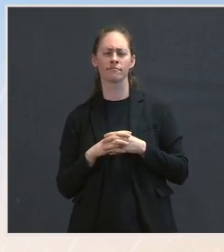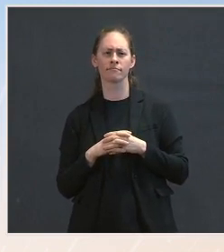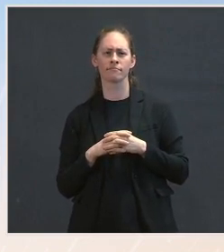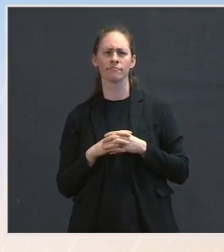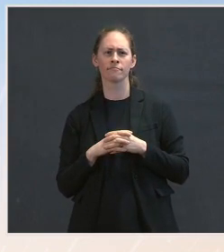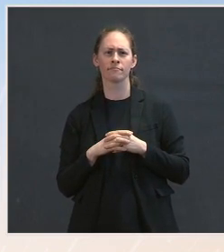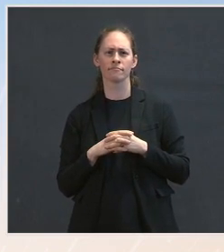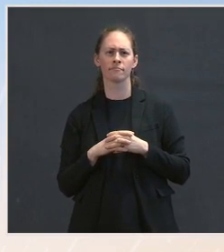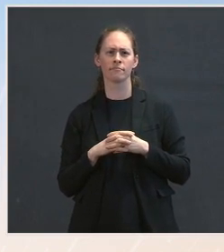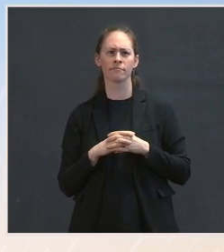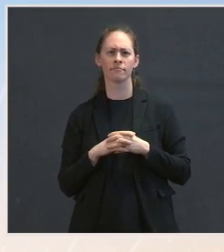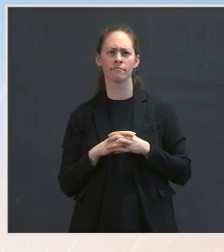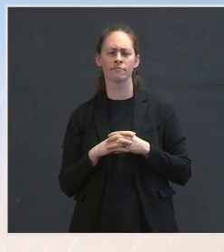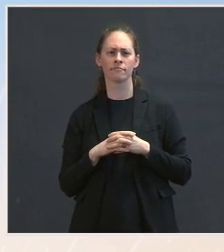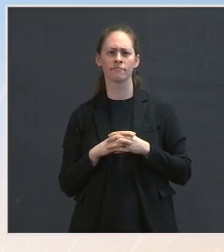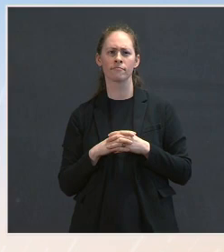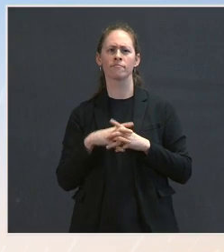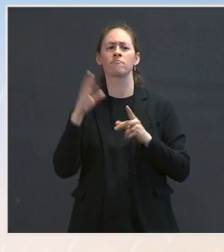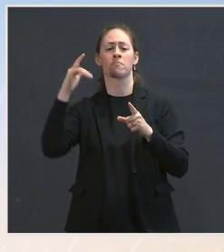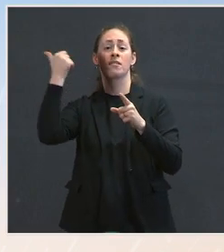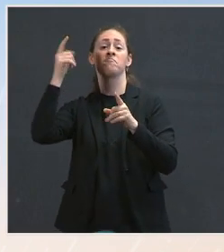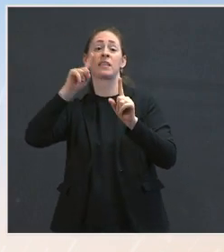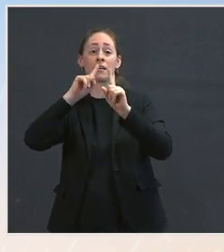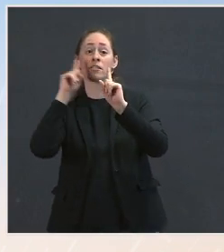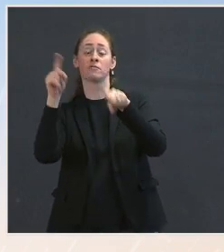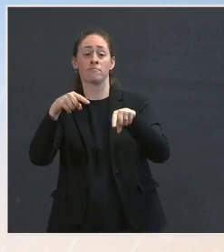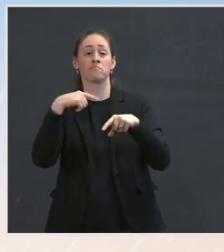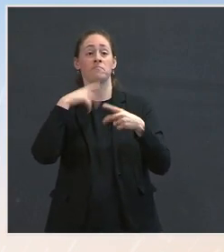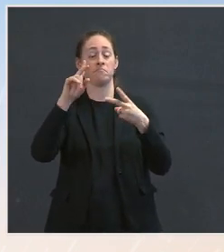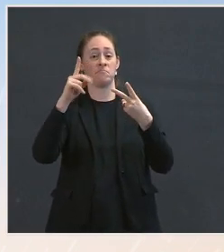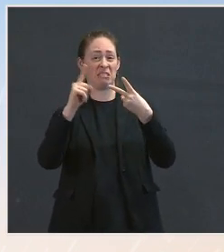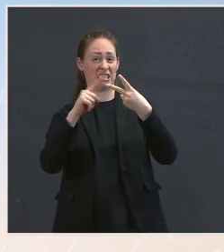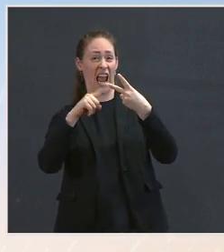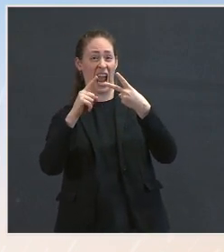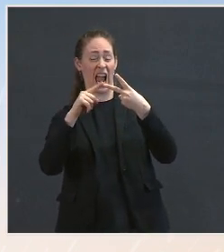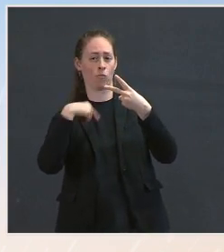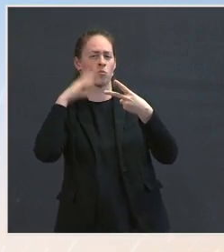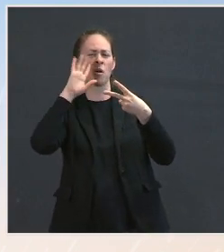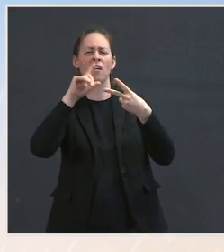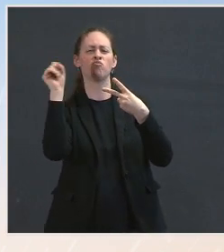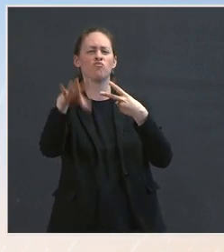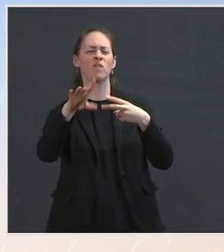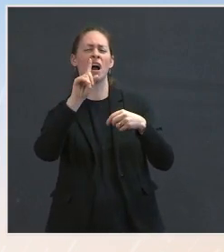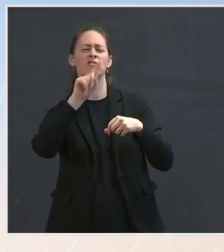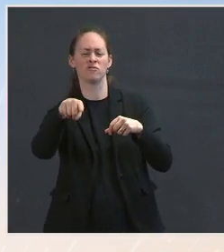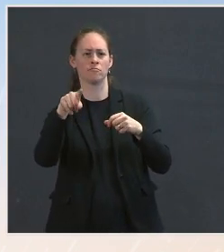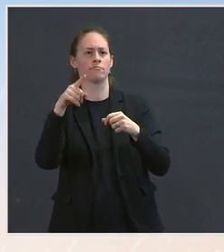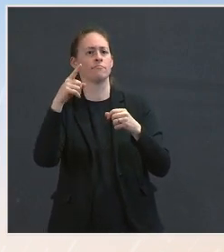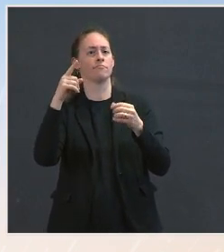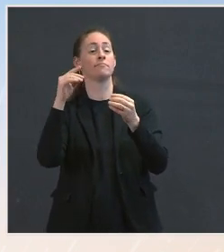Ms. Psaki: Sure. The second question, I'll have to follow up on more specifics on it. That is certainly something that presidents committed to. I don't have an update on it,